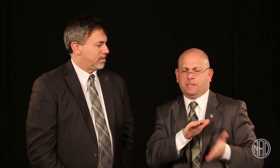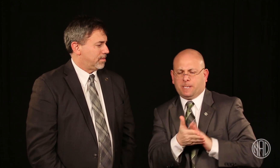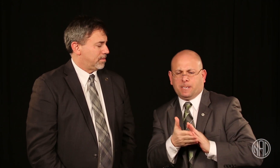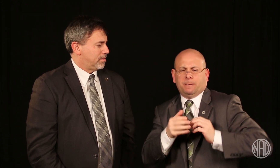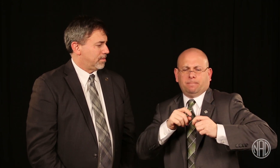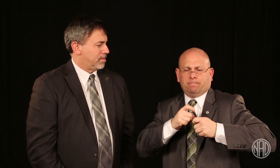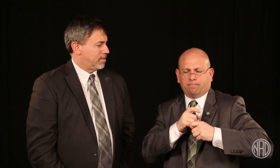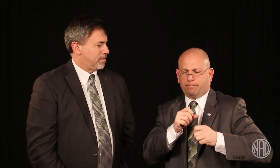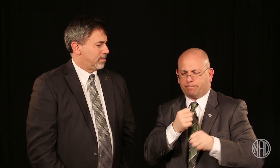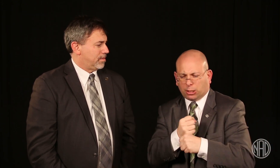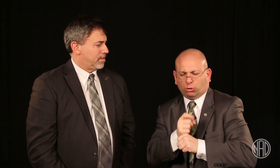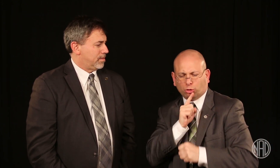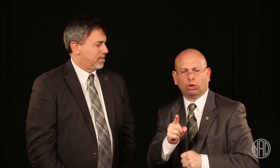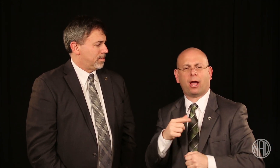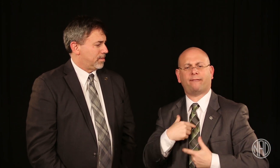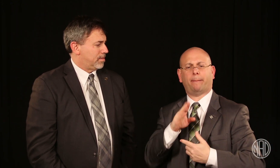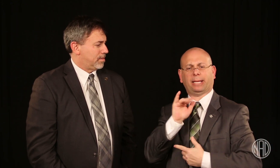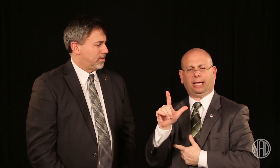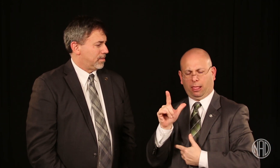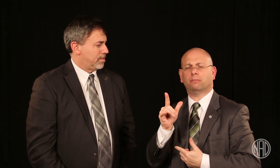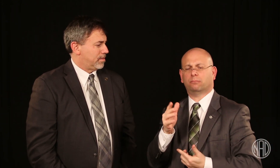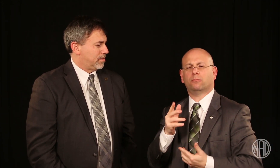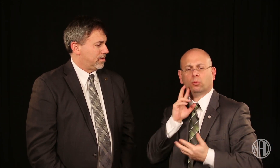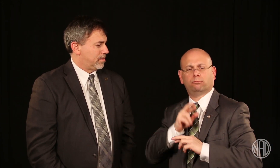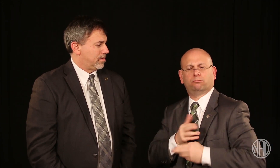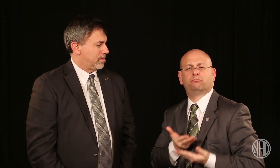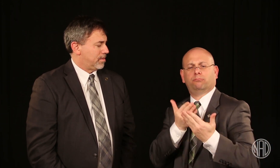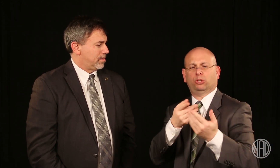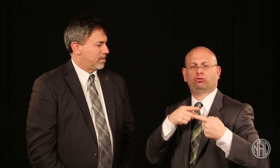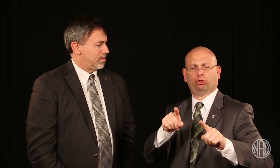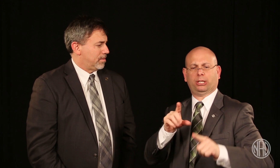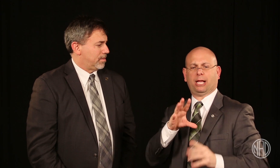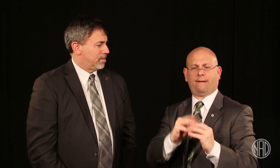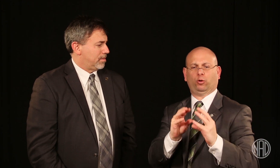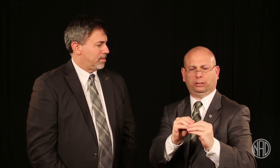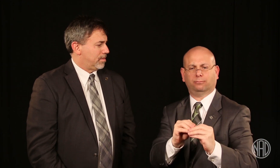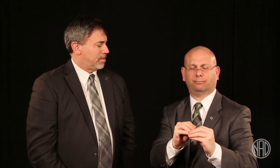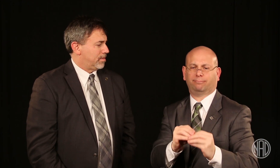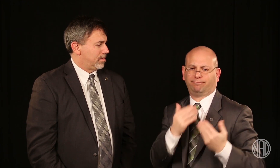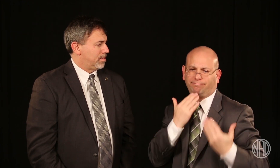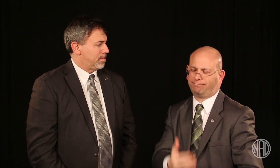of a bill is available for states to use which will be presented at the Conference. Thank you.